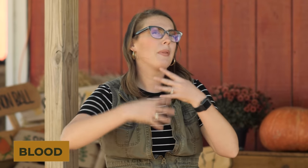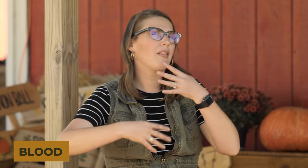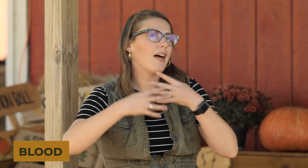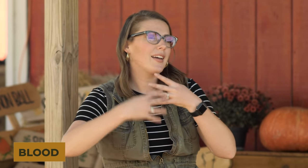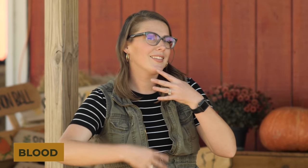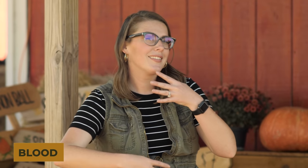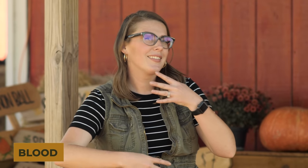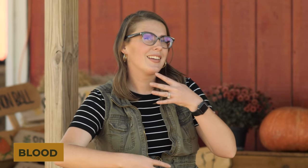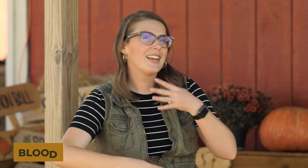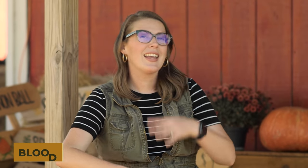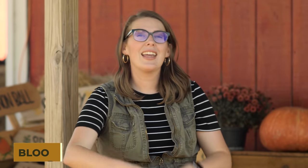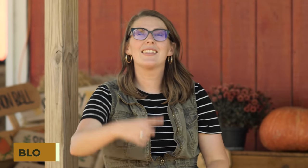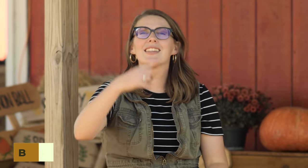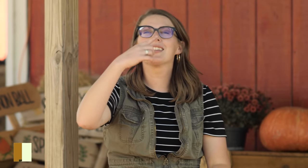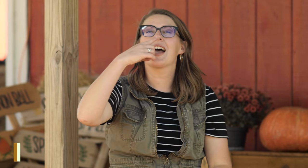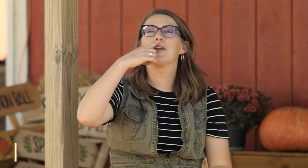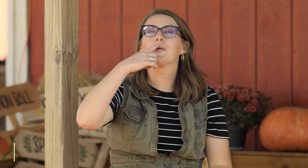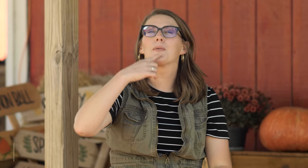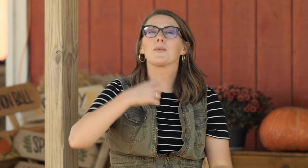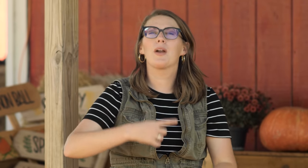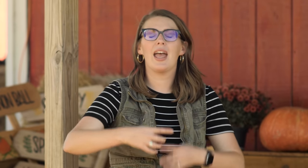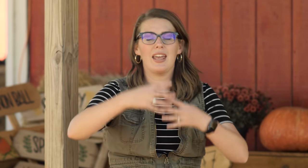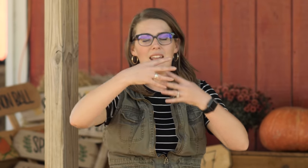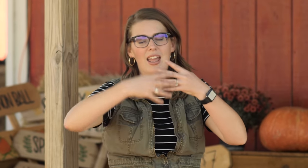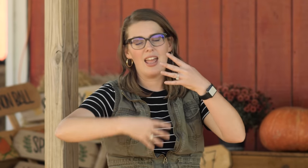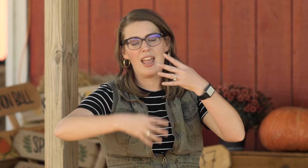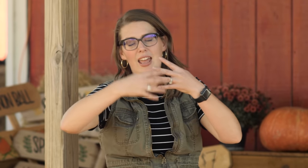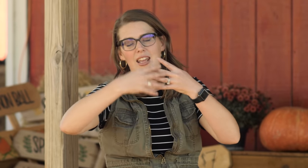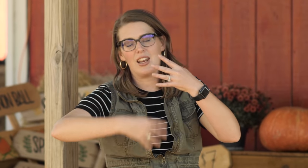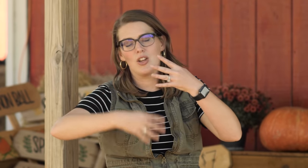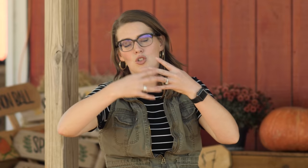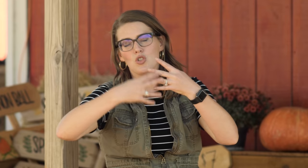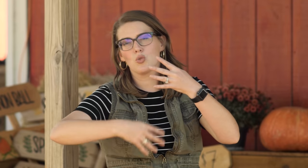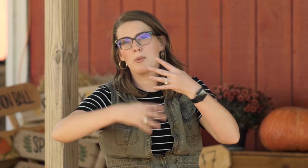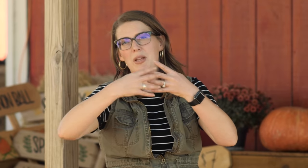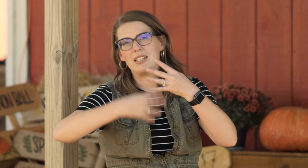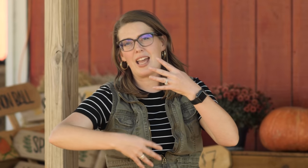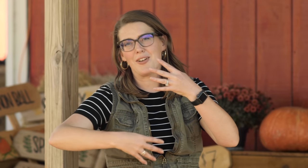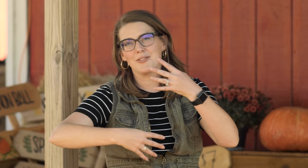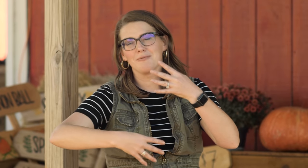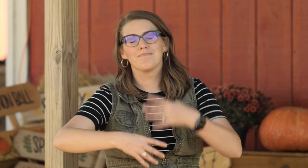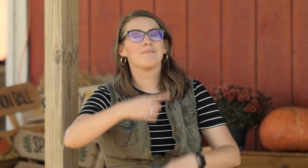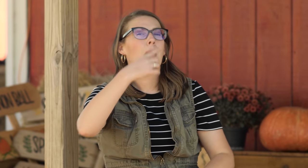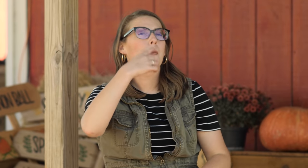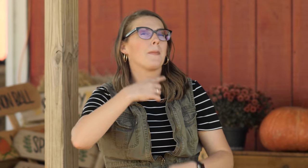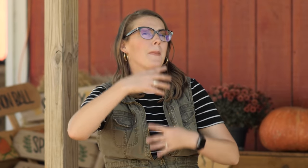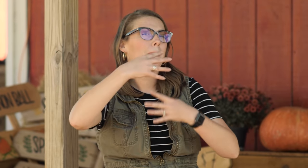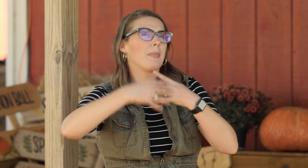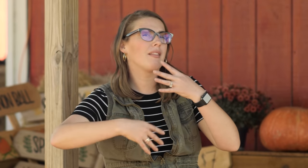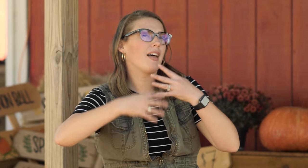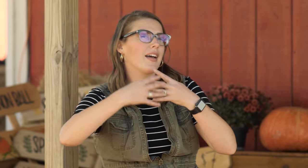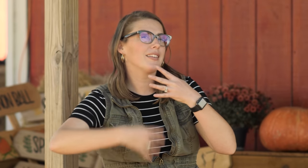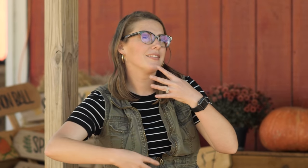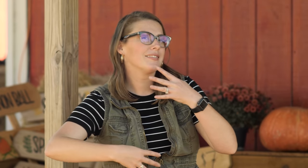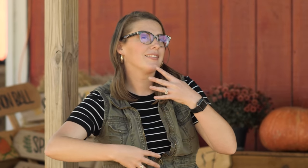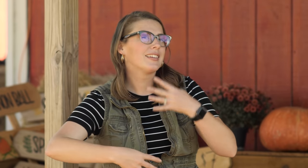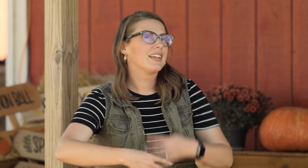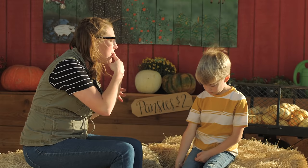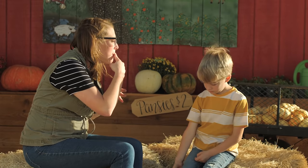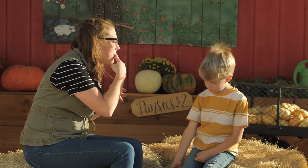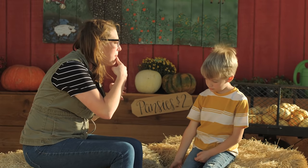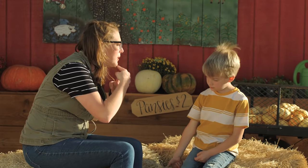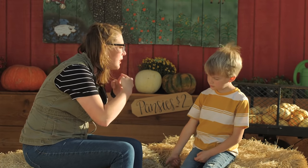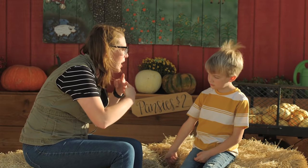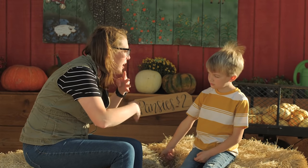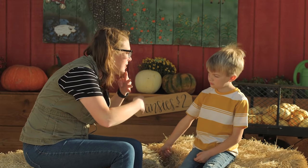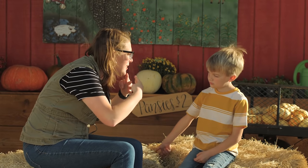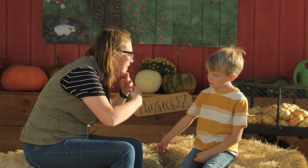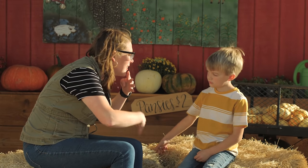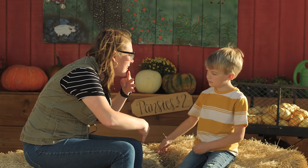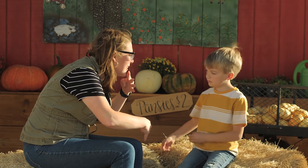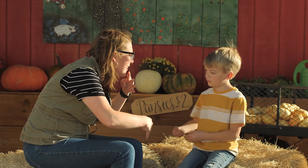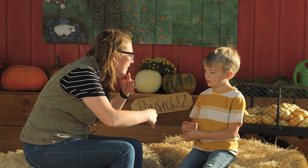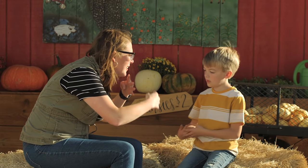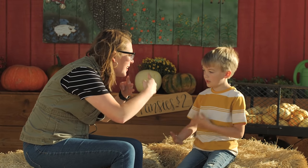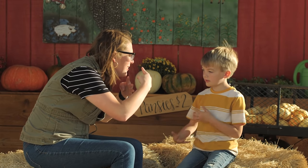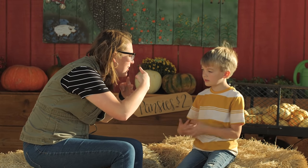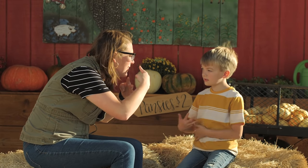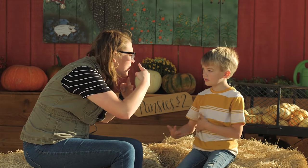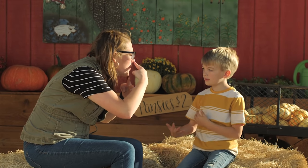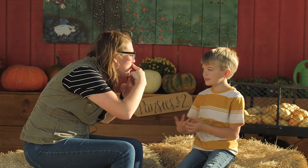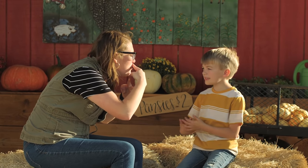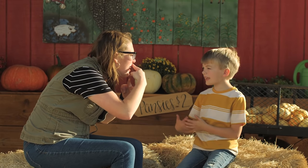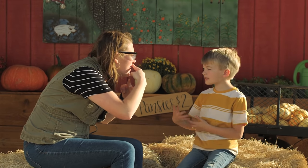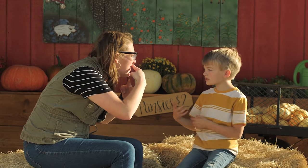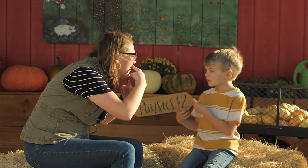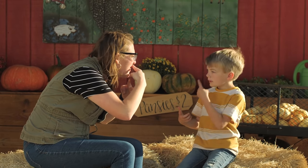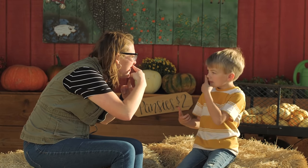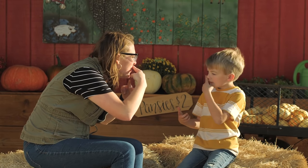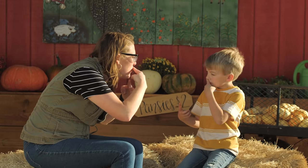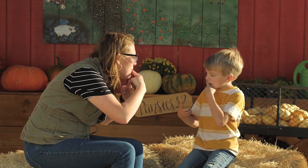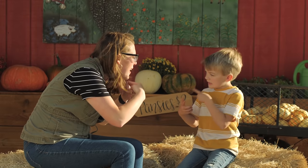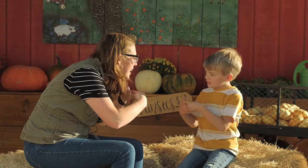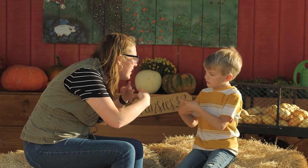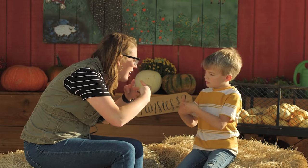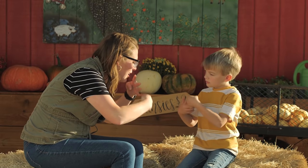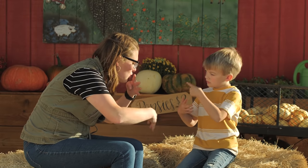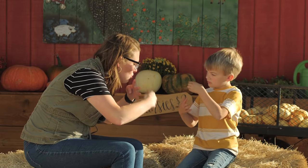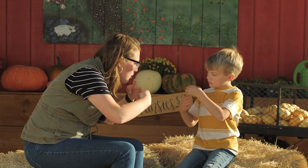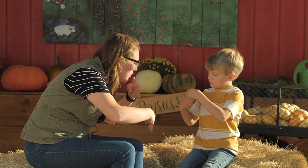blood', it's the sign red and it dripping down. blood. Blood, blood and that's red and dripping.